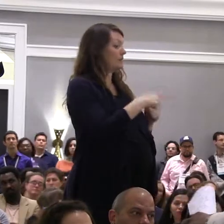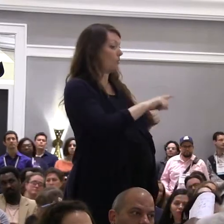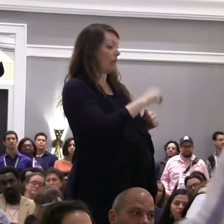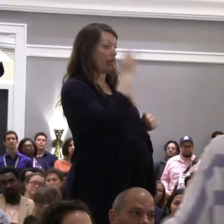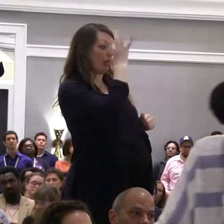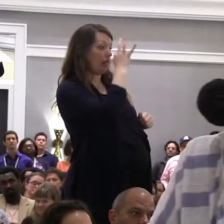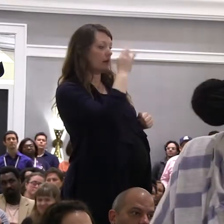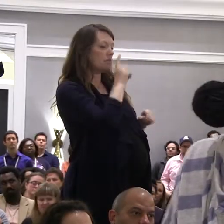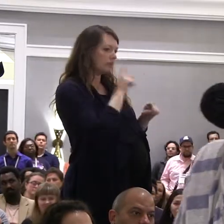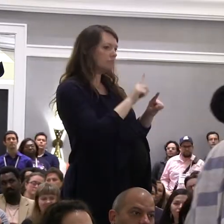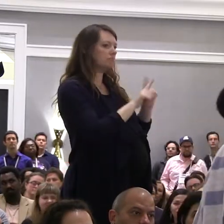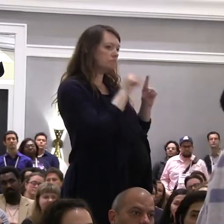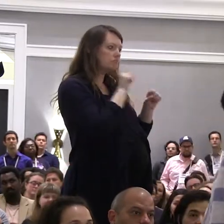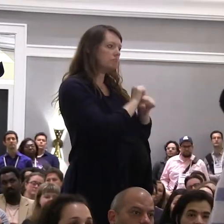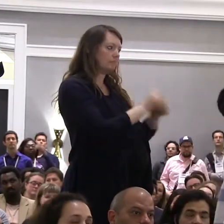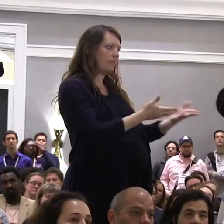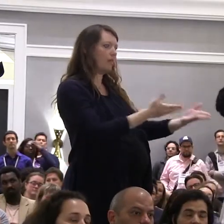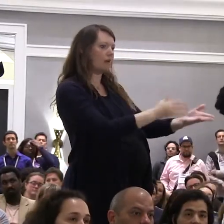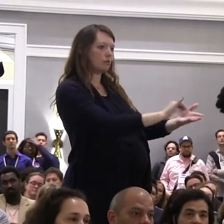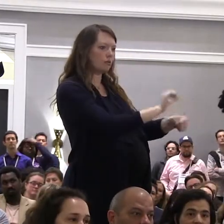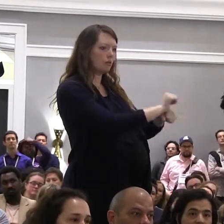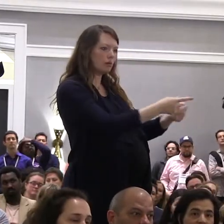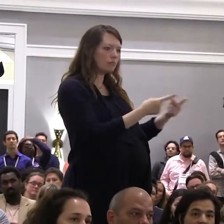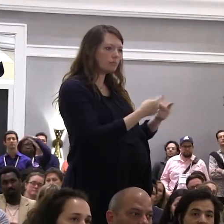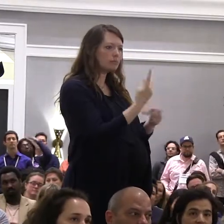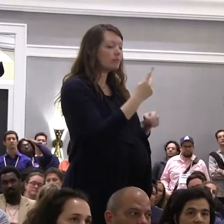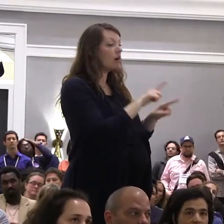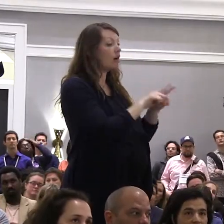And it is also even used in Congress.